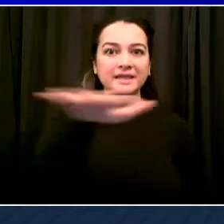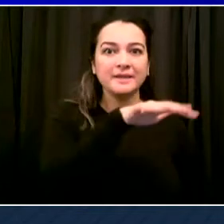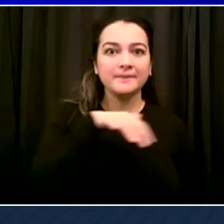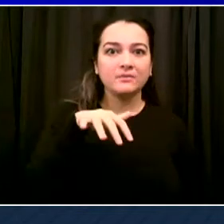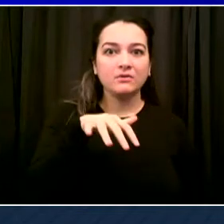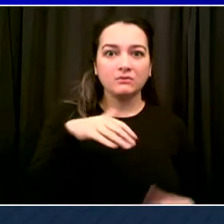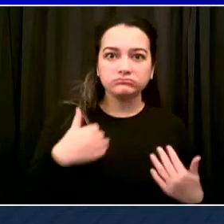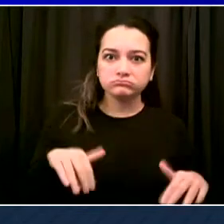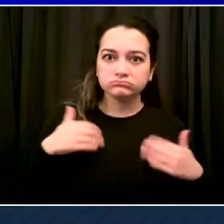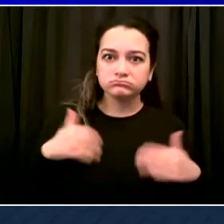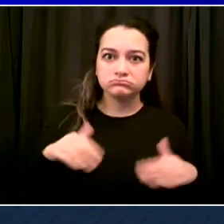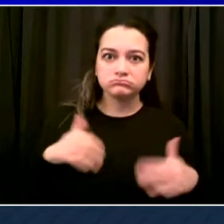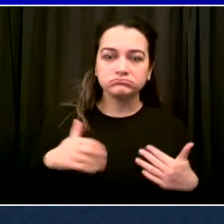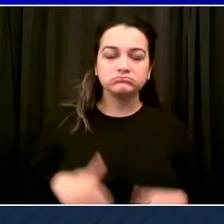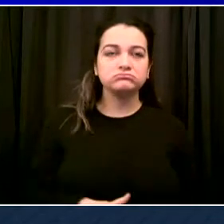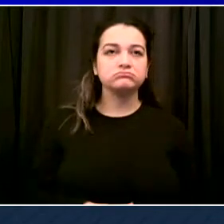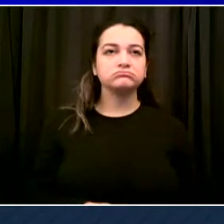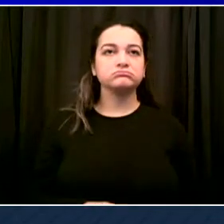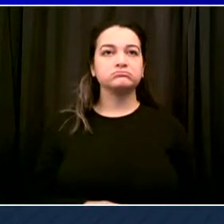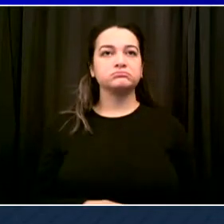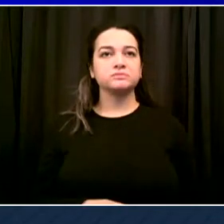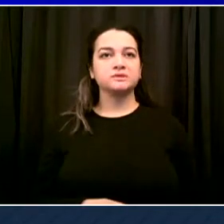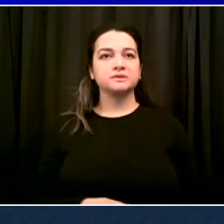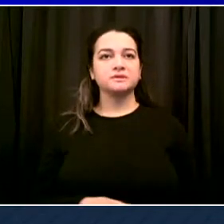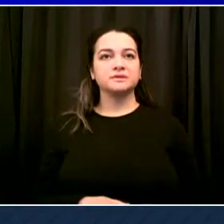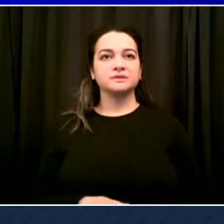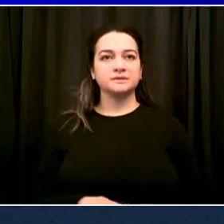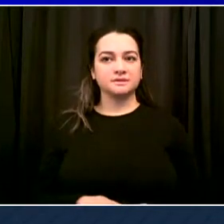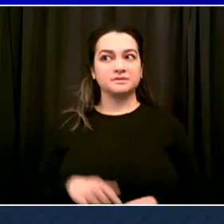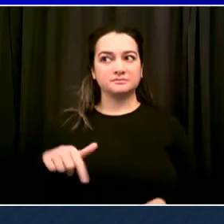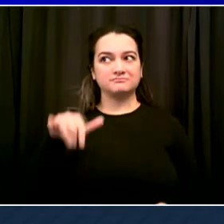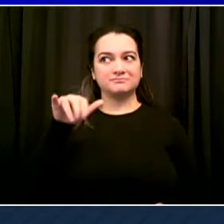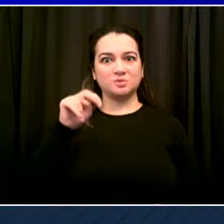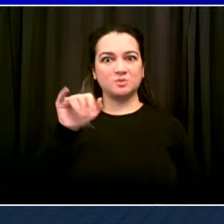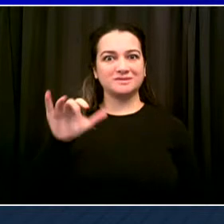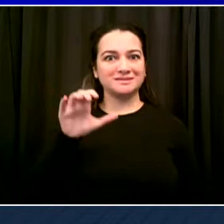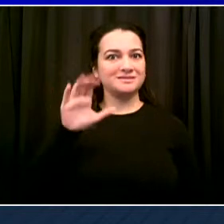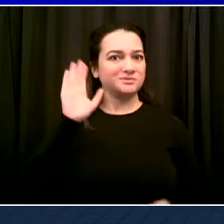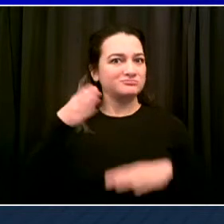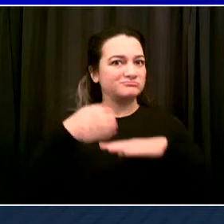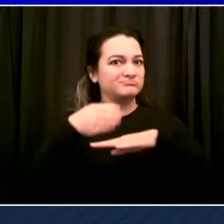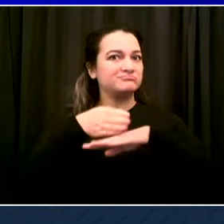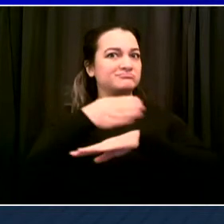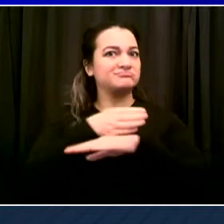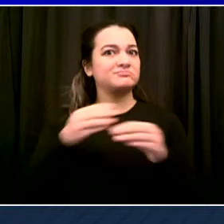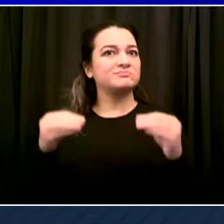STARTING NEXT WEEK, THAT MEANS 17,000 MORORE E DOSES EACH WEEK